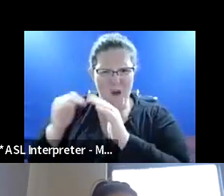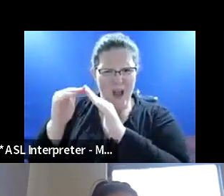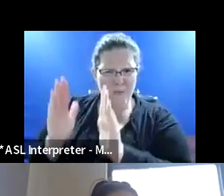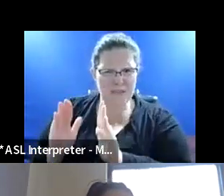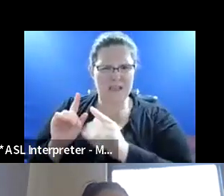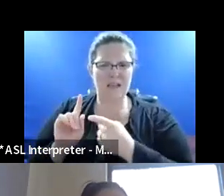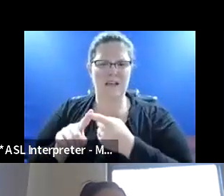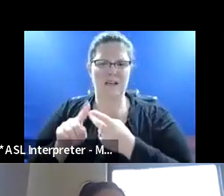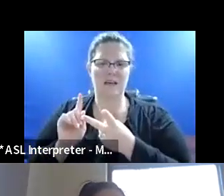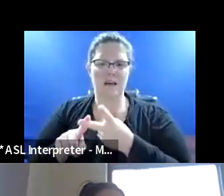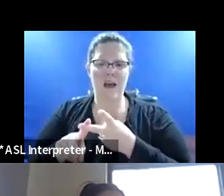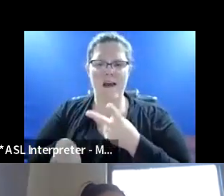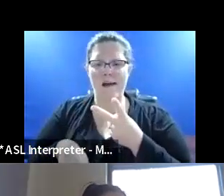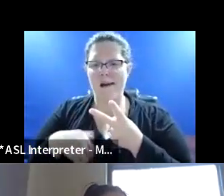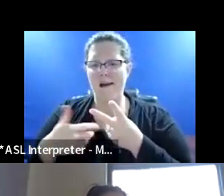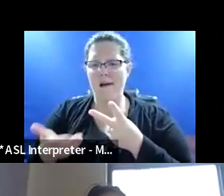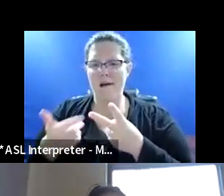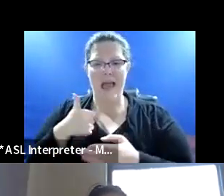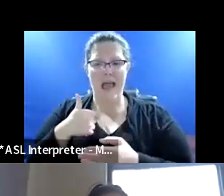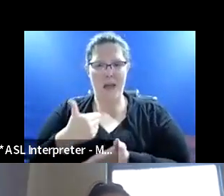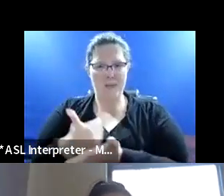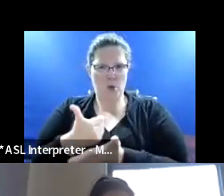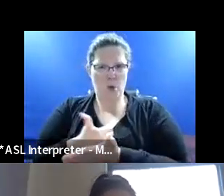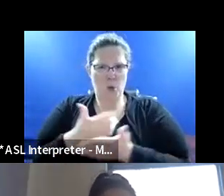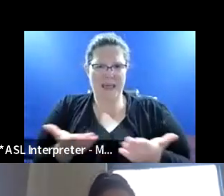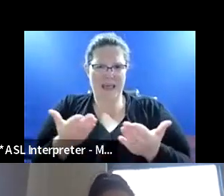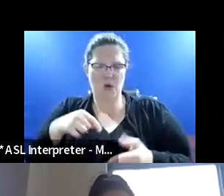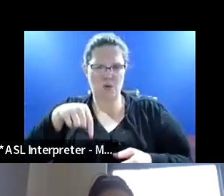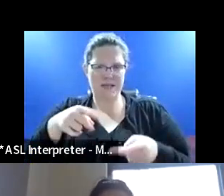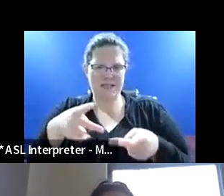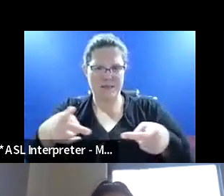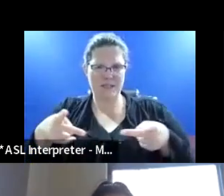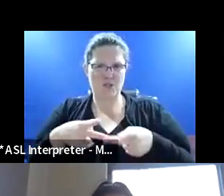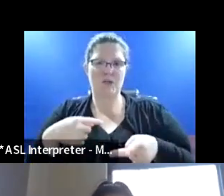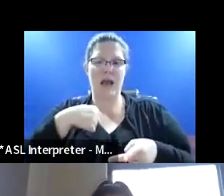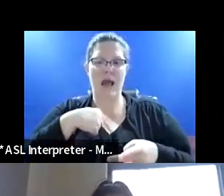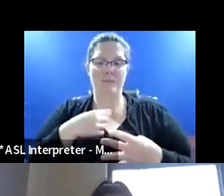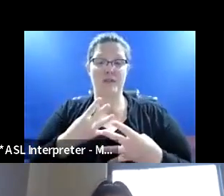I THINK IT'S IMPORTANT WE CAN HAVE THAT CONNECTION OF WHAT YOU DO IN YOUR AREA AND HOW YOU FACE YOUR CHALLENGES, WHETHER YOUR SUCCESSES OR YOUR STRUGGLES, I THINK IT WOULD BE VERY BENEFICIAL TO US ALL IF WE HAD THAT KIND OF THING.